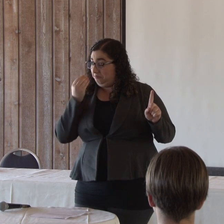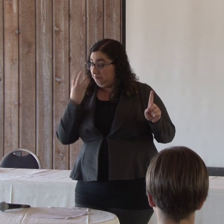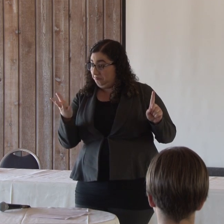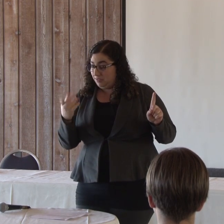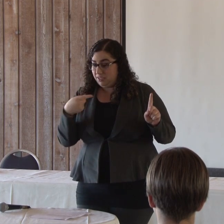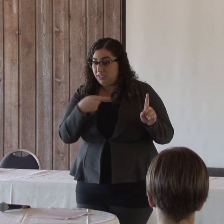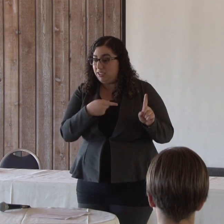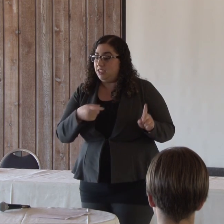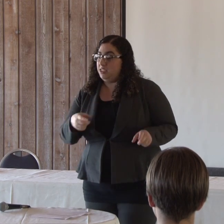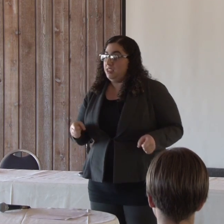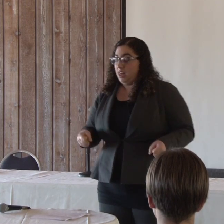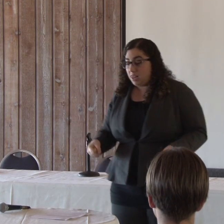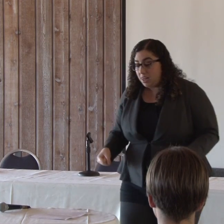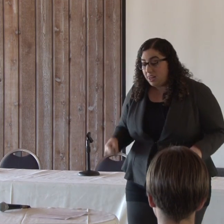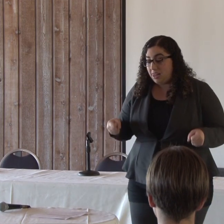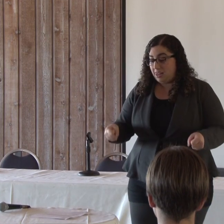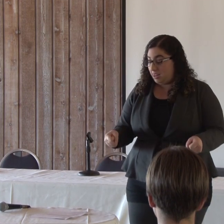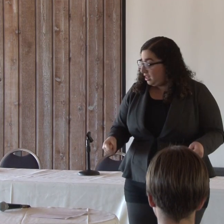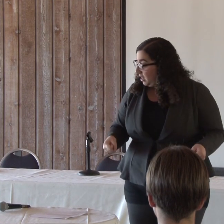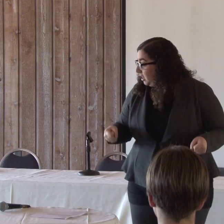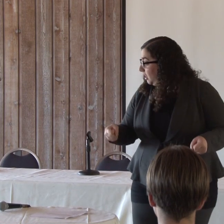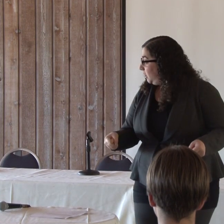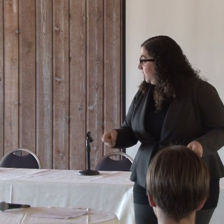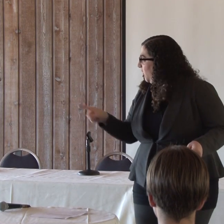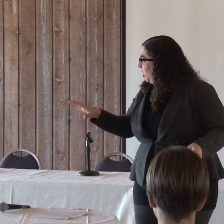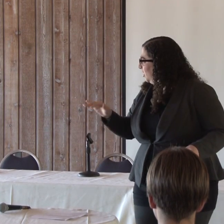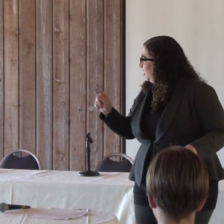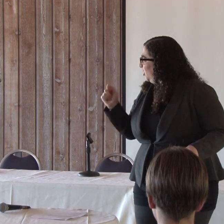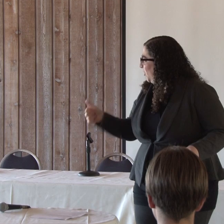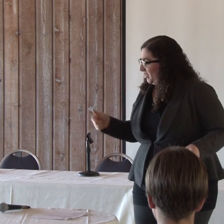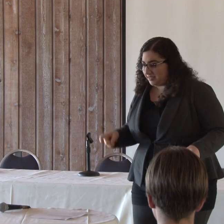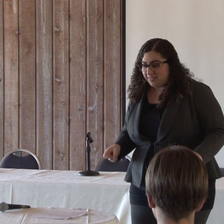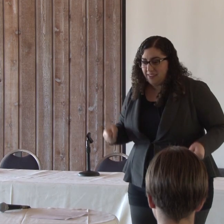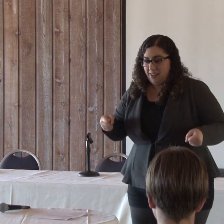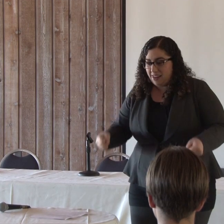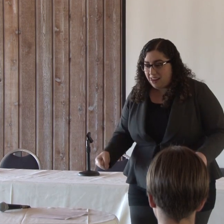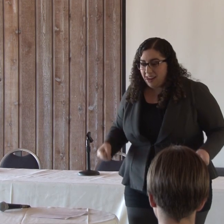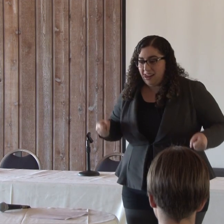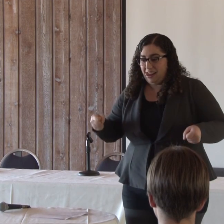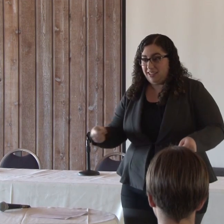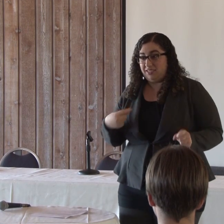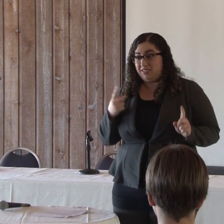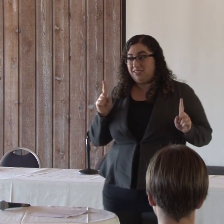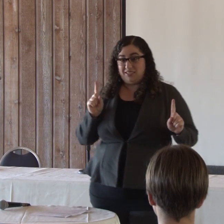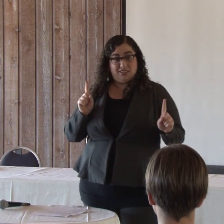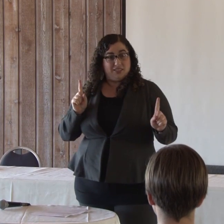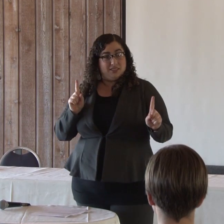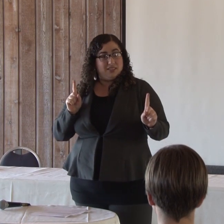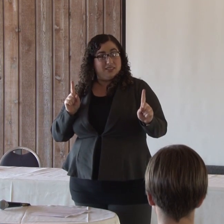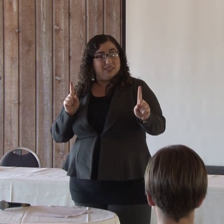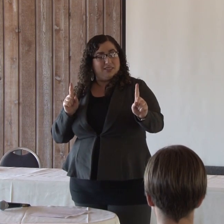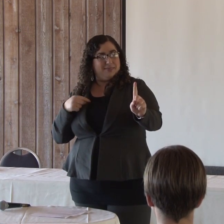about 95 years old. I don't know if that's how old she actually was but just approximating her age and shewas next to me and she was like you